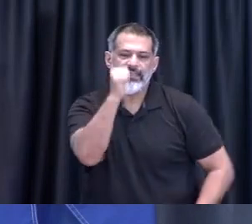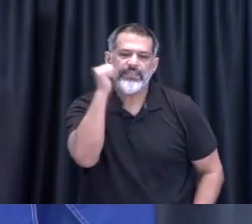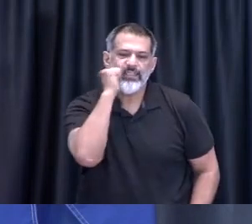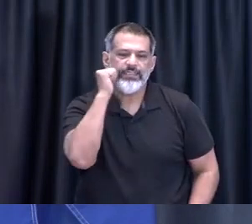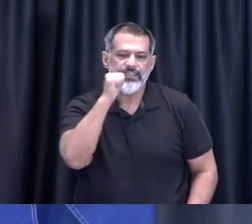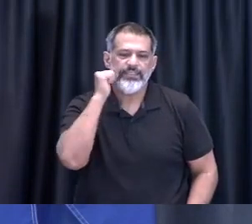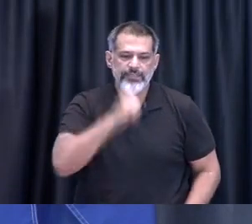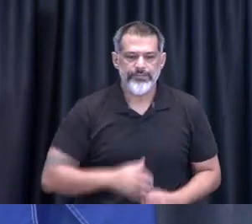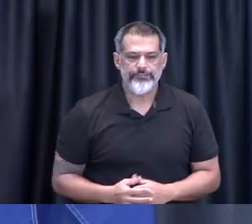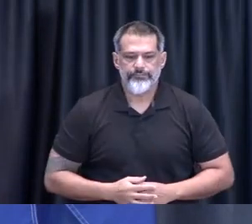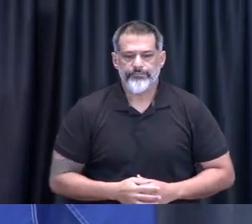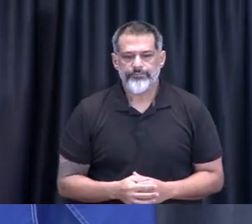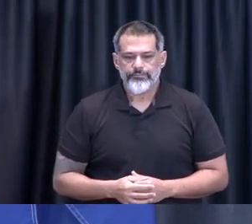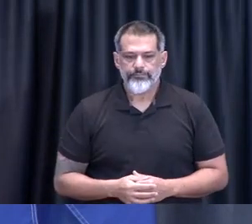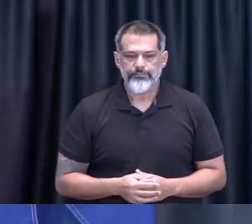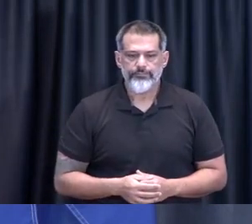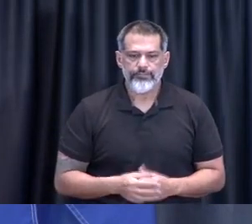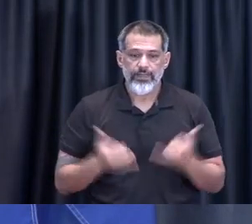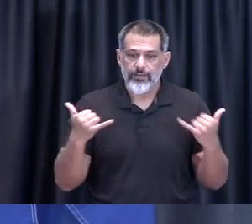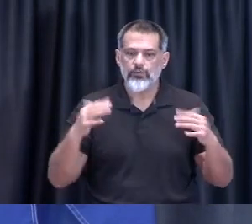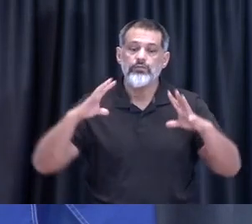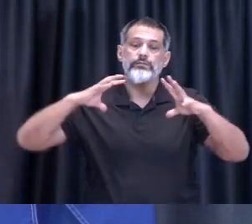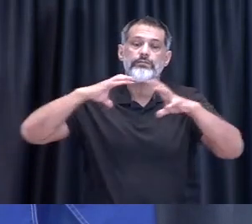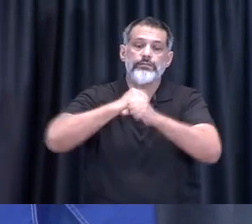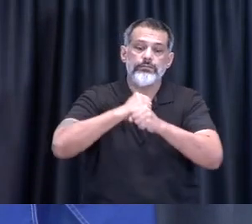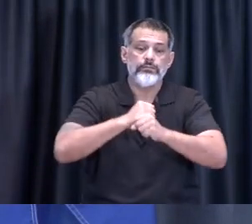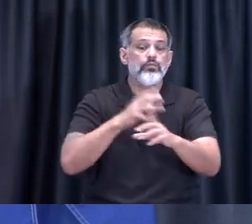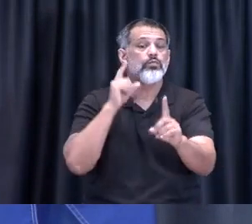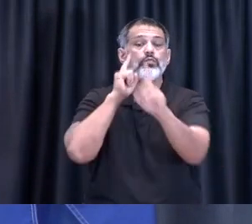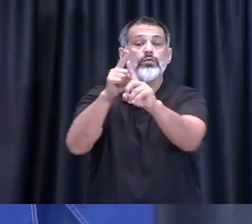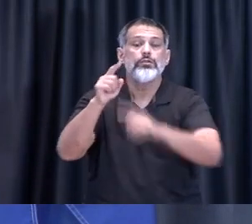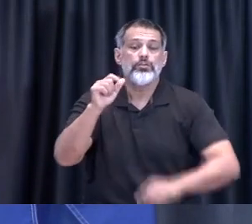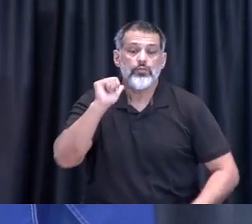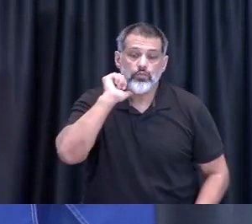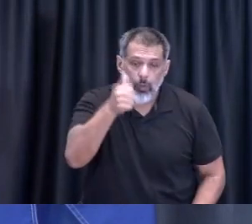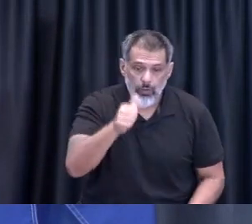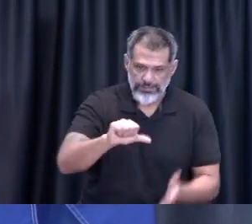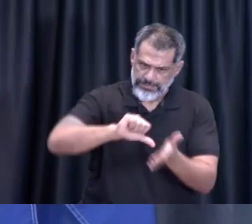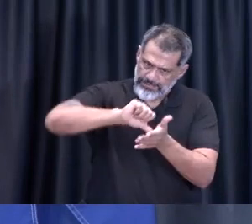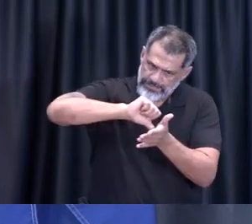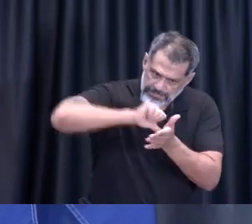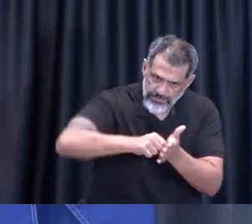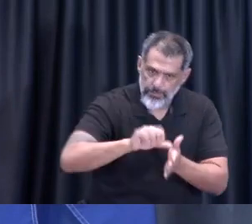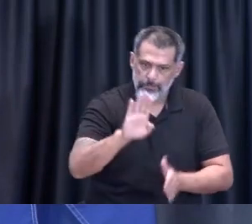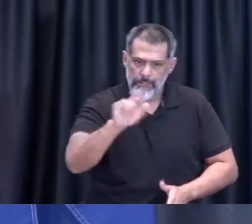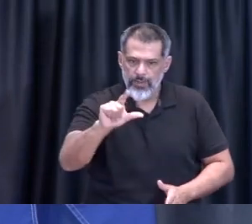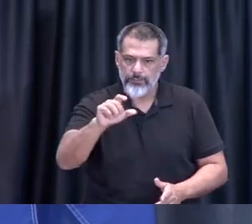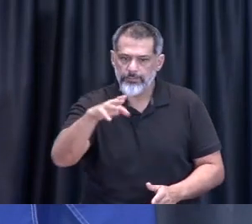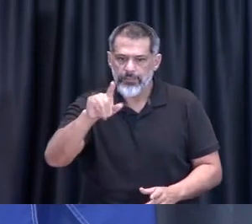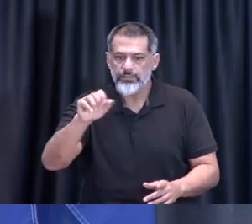In closing today, I would like to acknowledge that tomorrow is Bell, let's talk day in support of mental health.